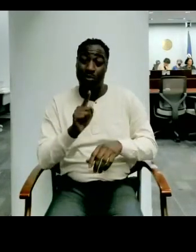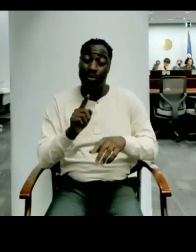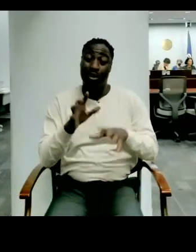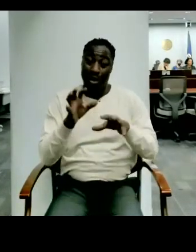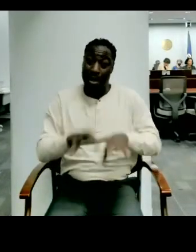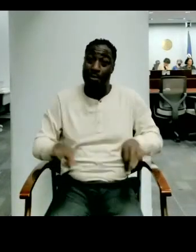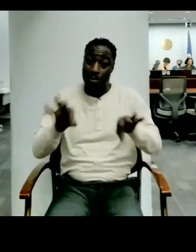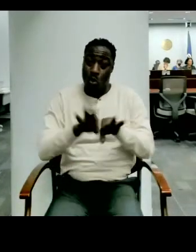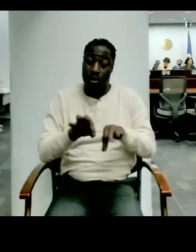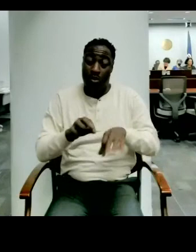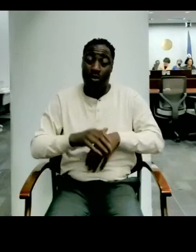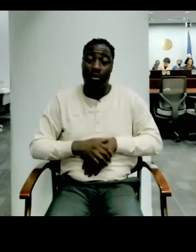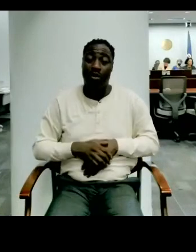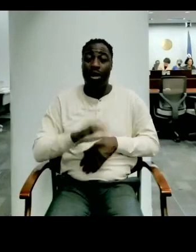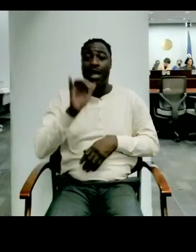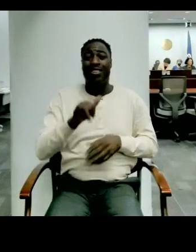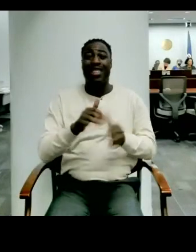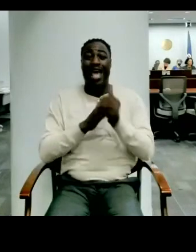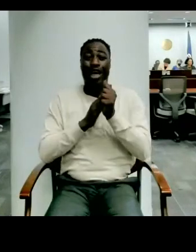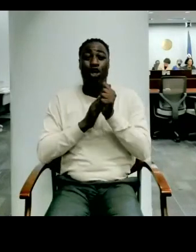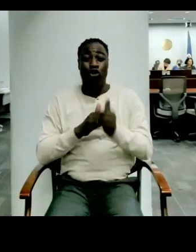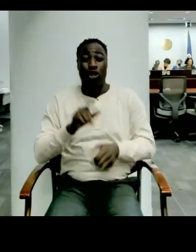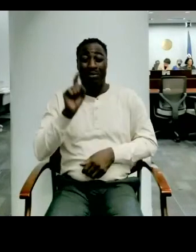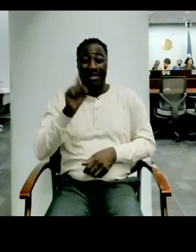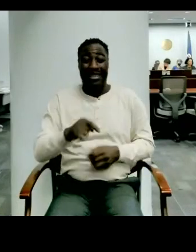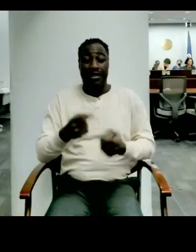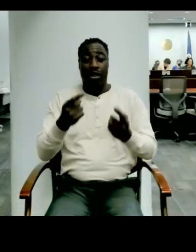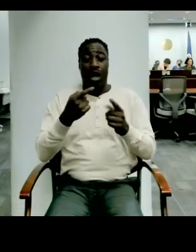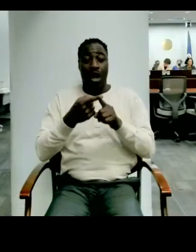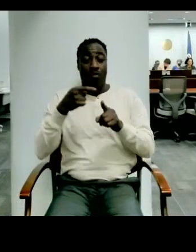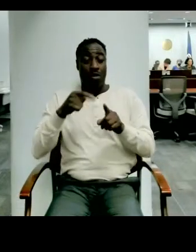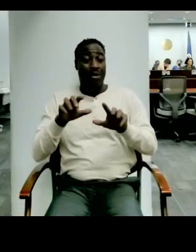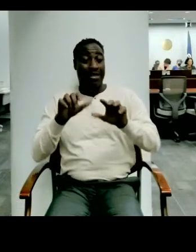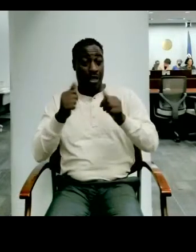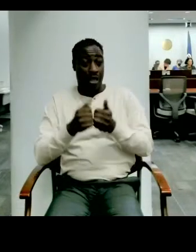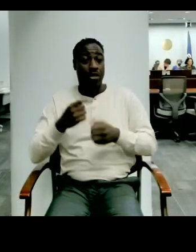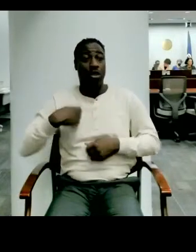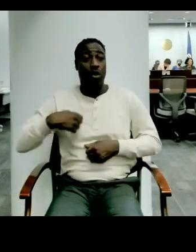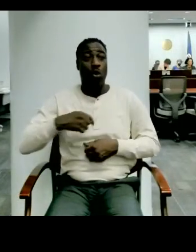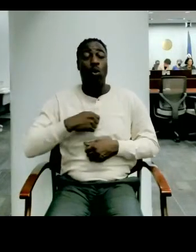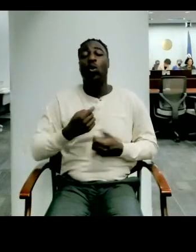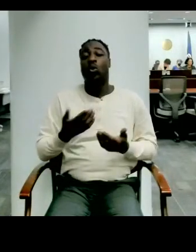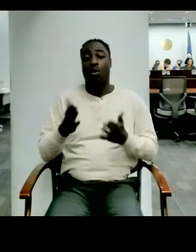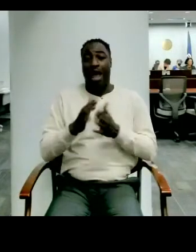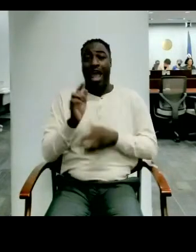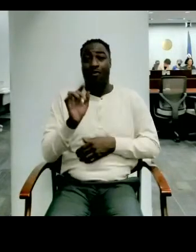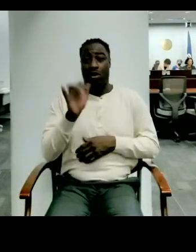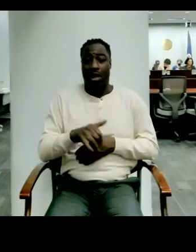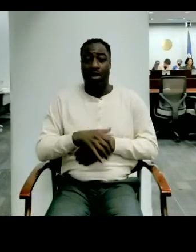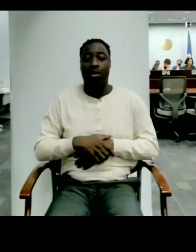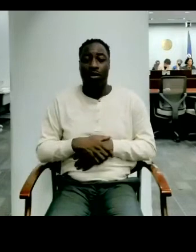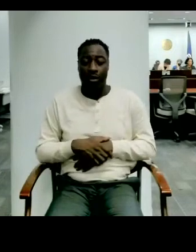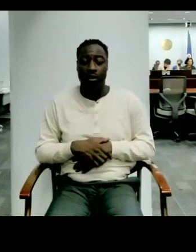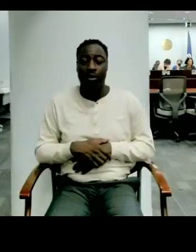So that leadership needs to come from this agency and we would ask that, that occurs with your fellow agencies.